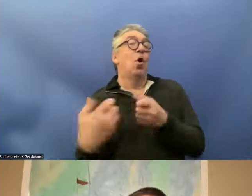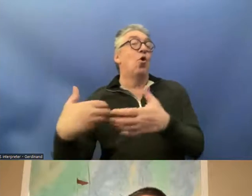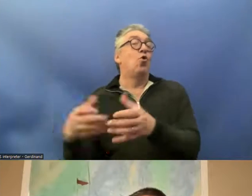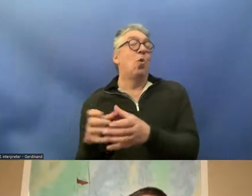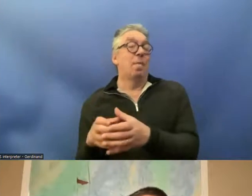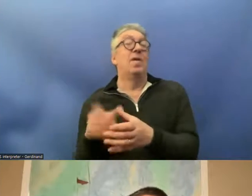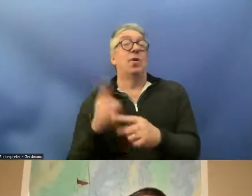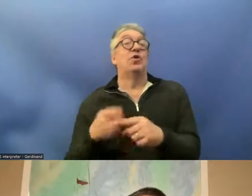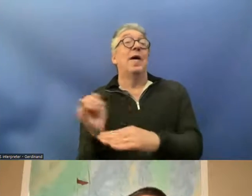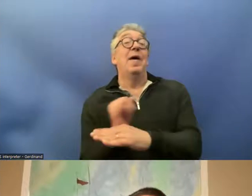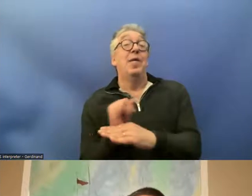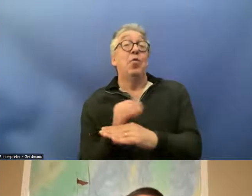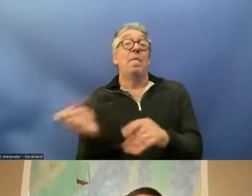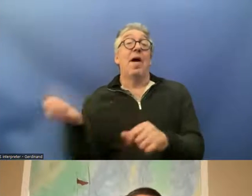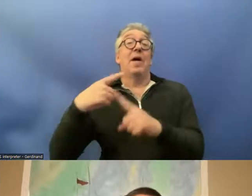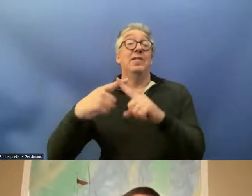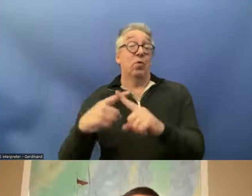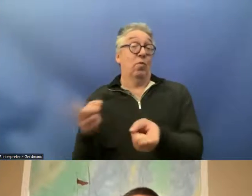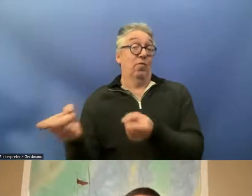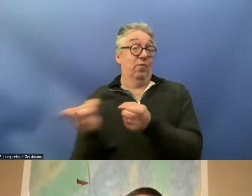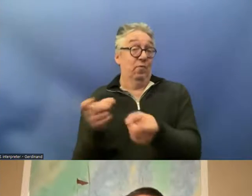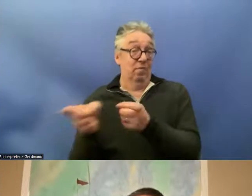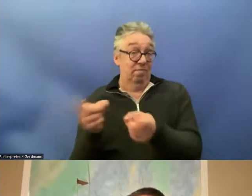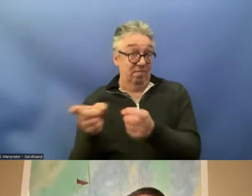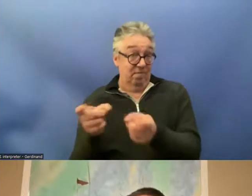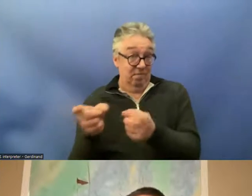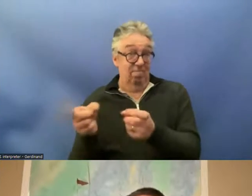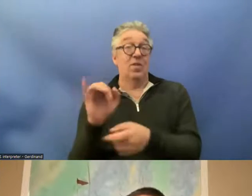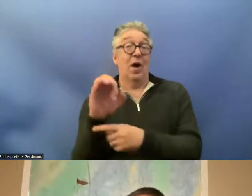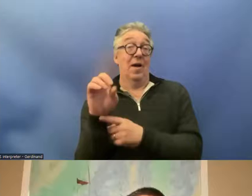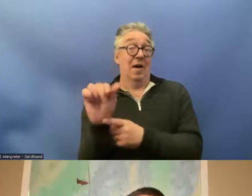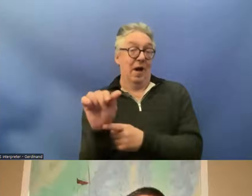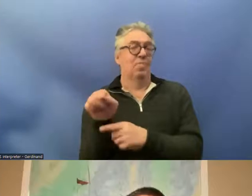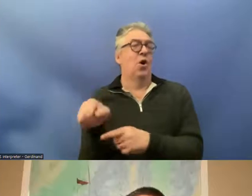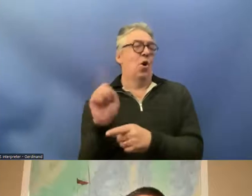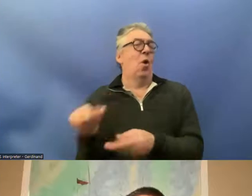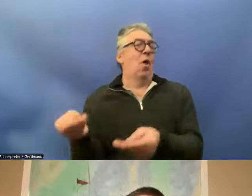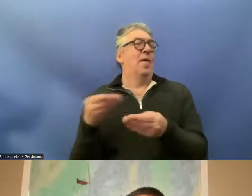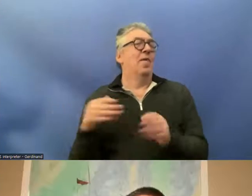interim Executive Director of the International Disability Alliance and he'll give us an introduction